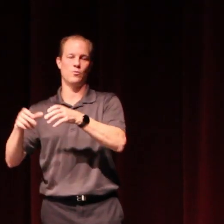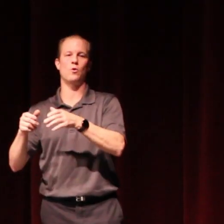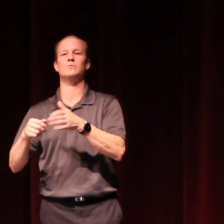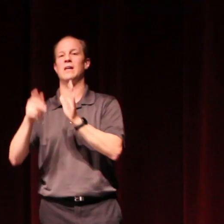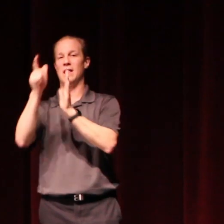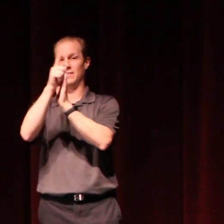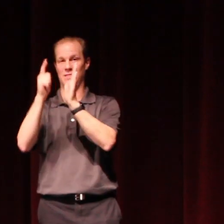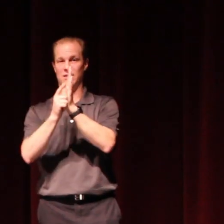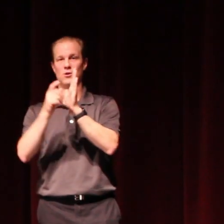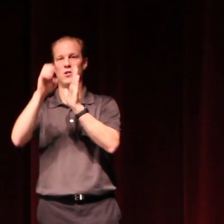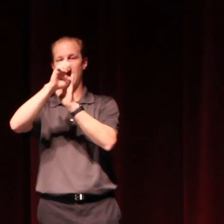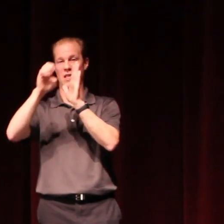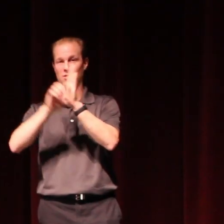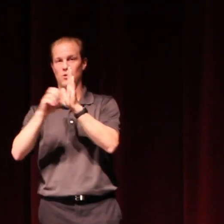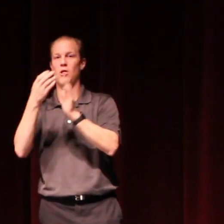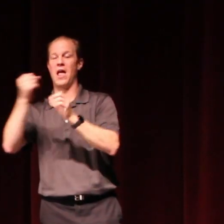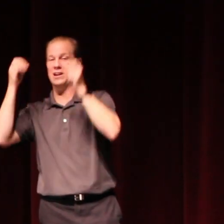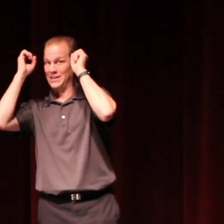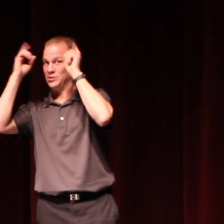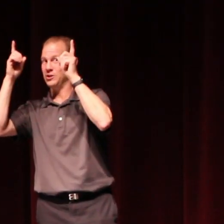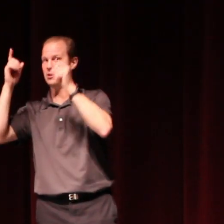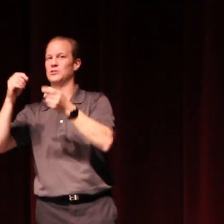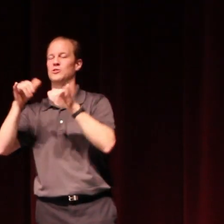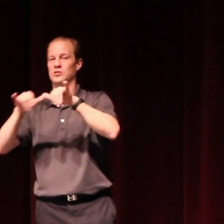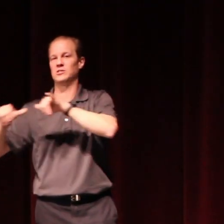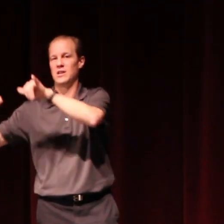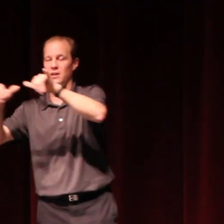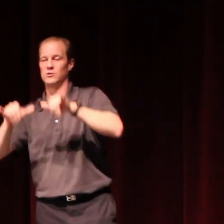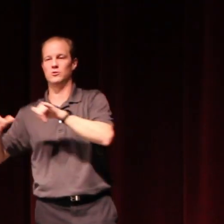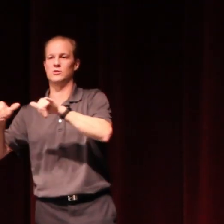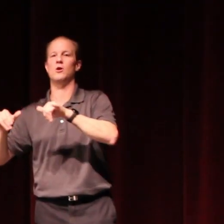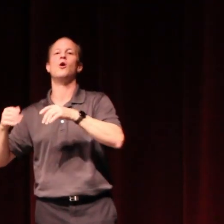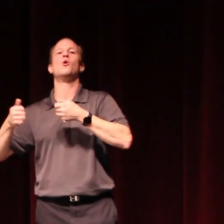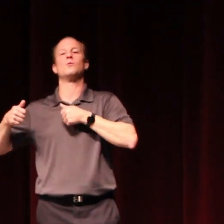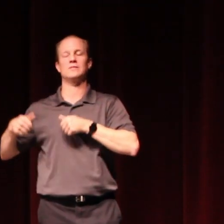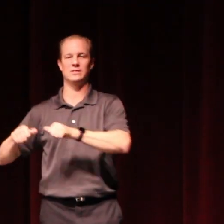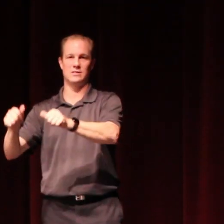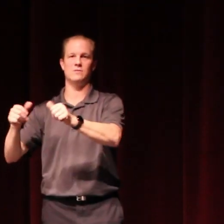fulfilling the needs of the community it serves. Policy boards in Michigan community colleges